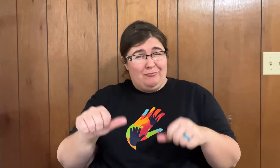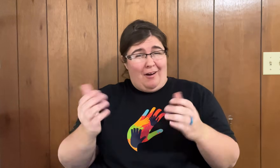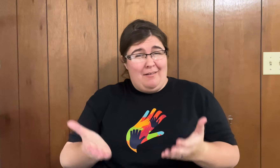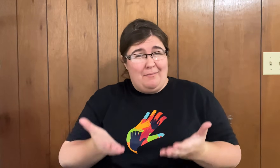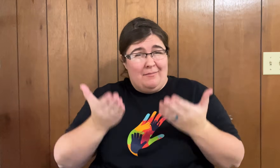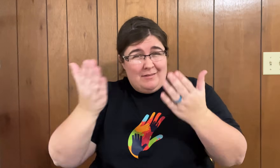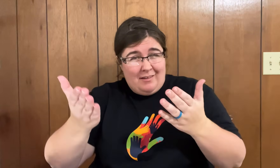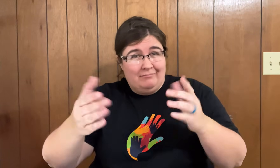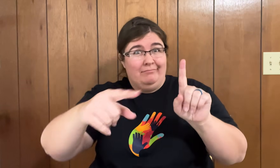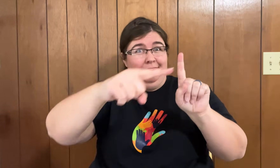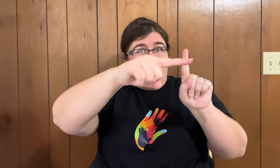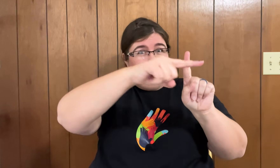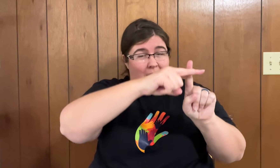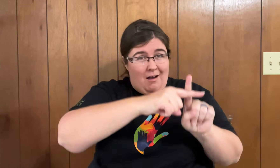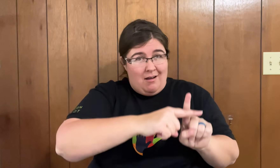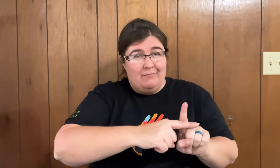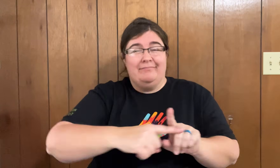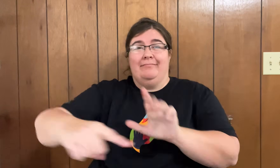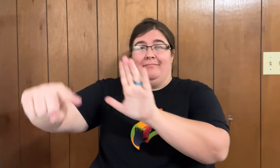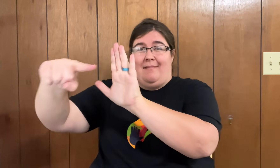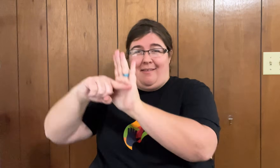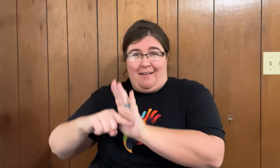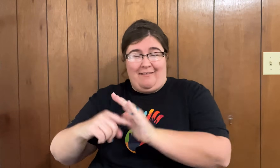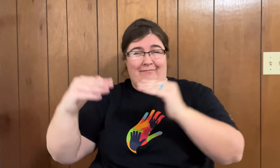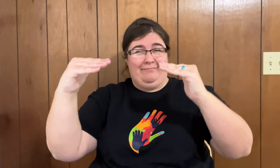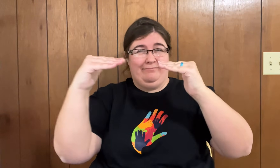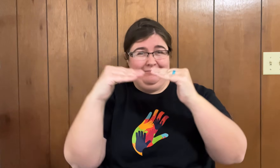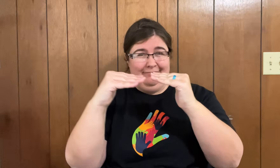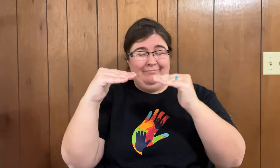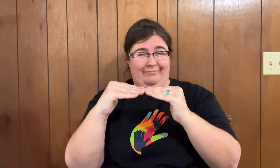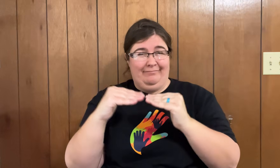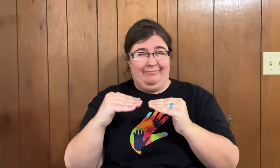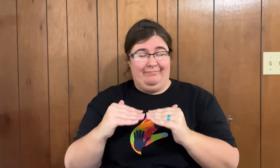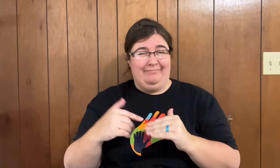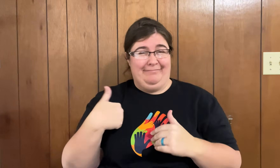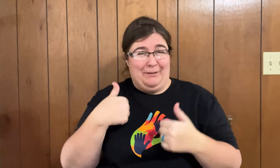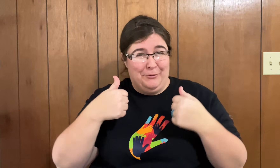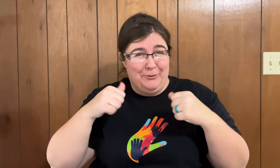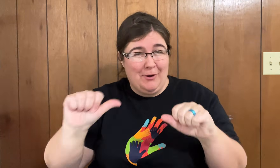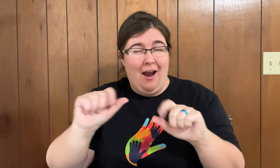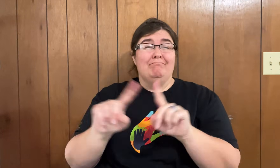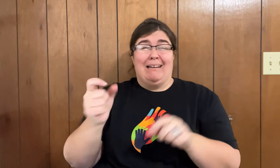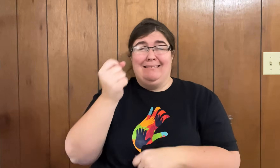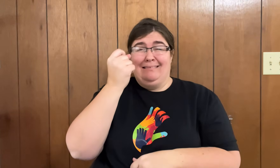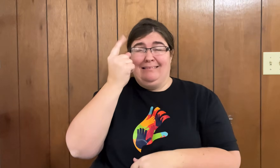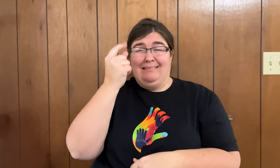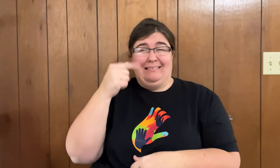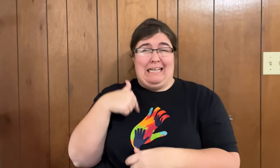Today I've attempted to present both the pros and cons for standardization in a fair way. But